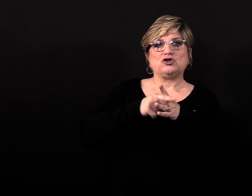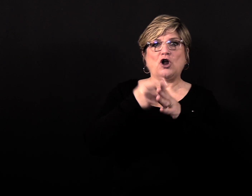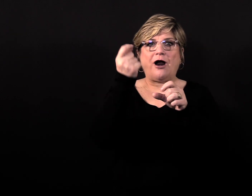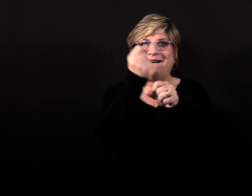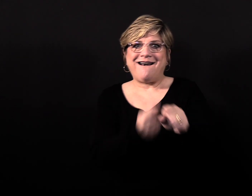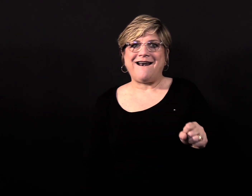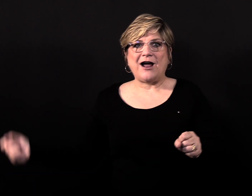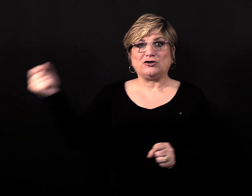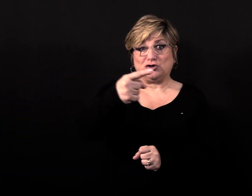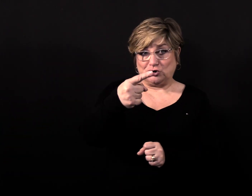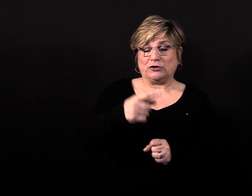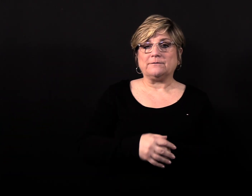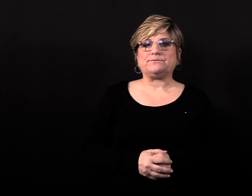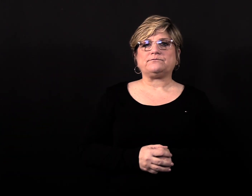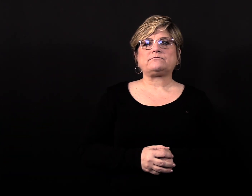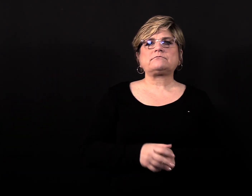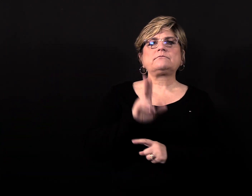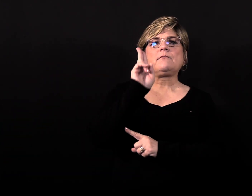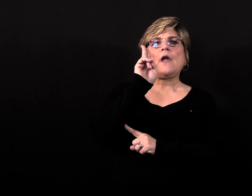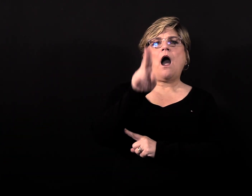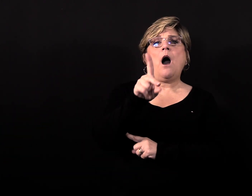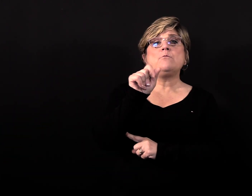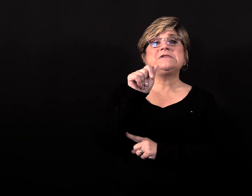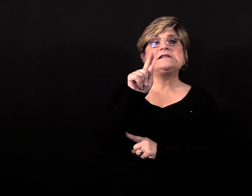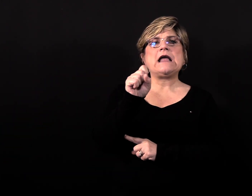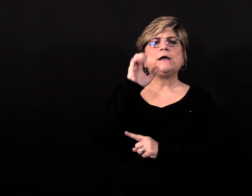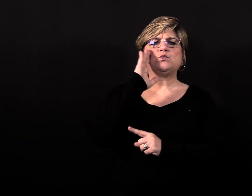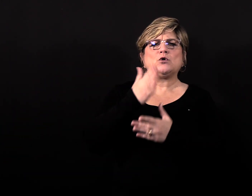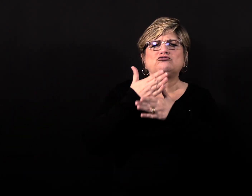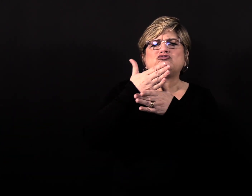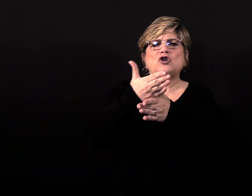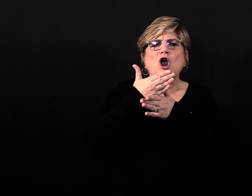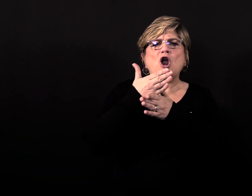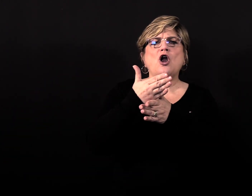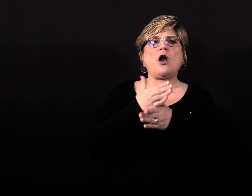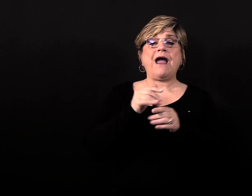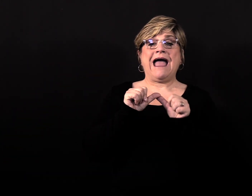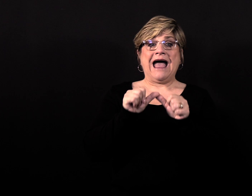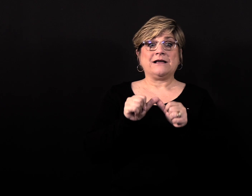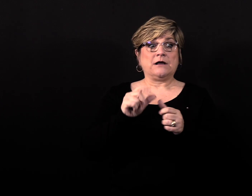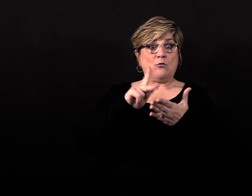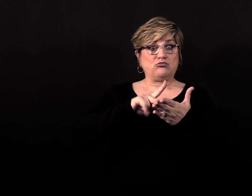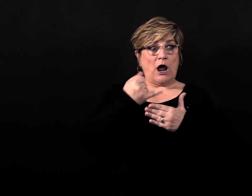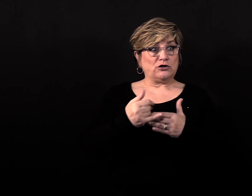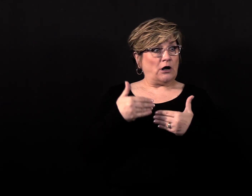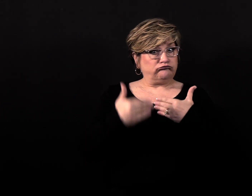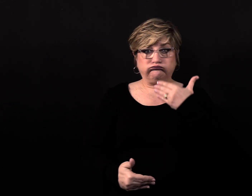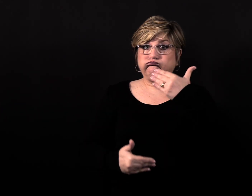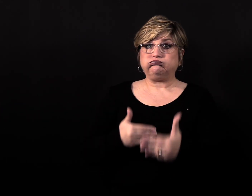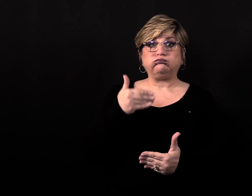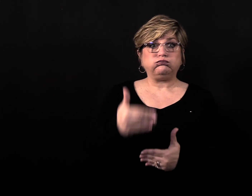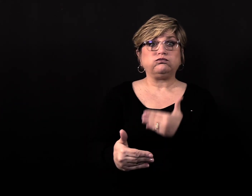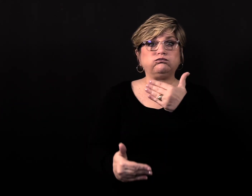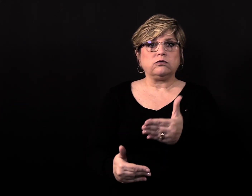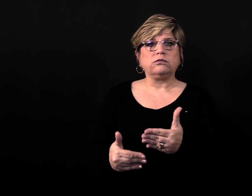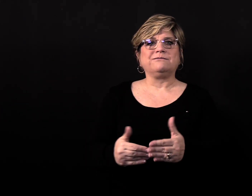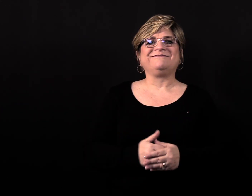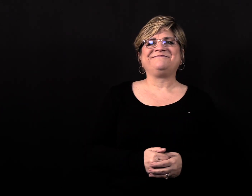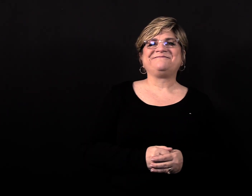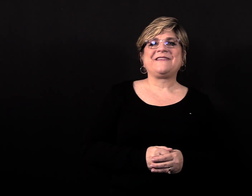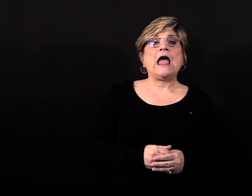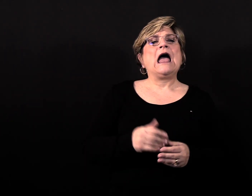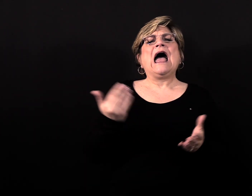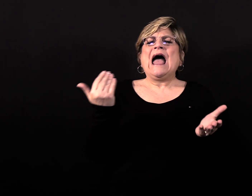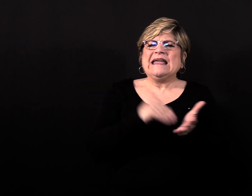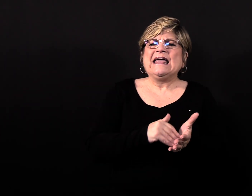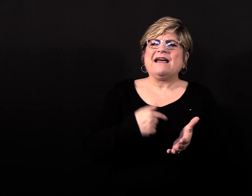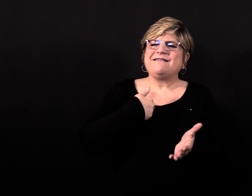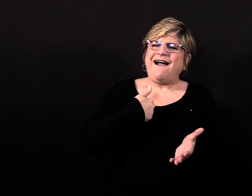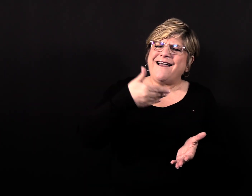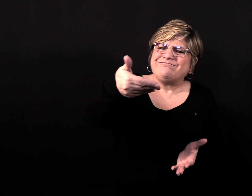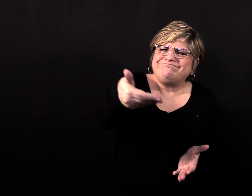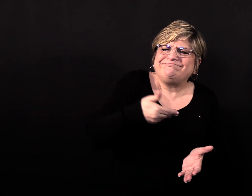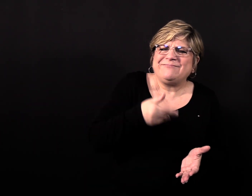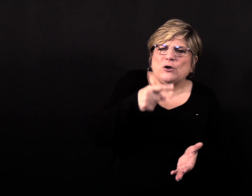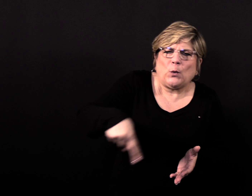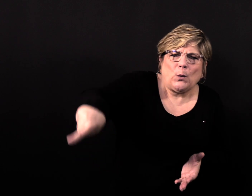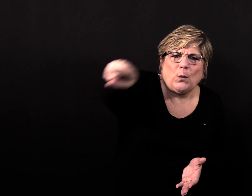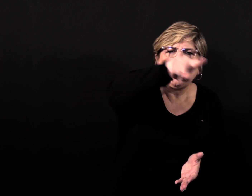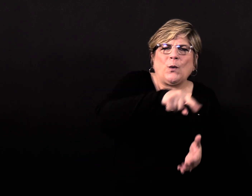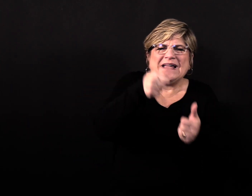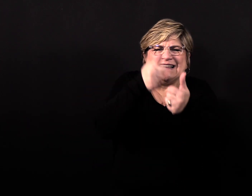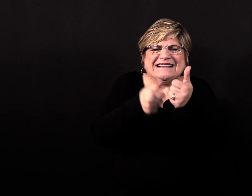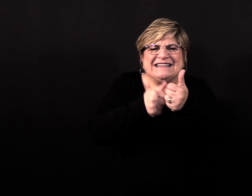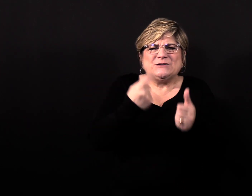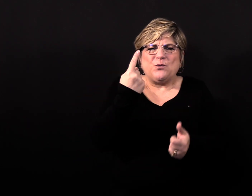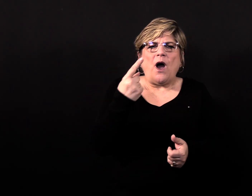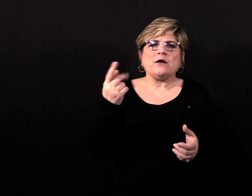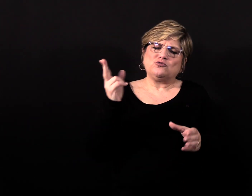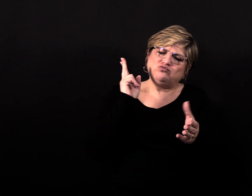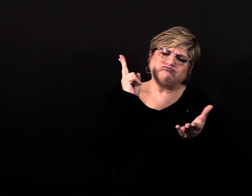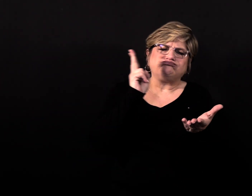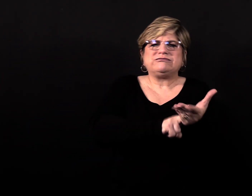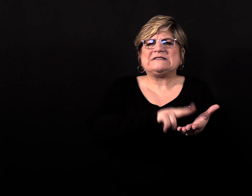next year. Updates will be shared as the project progresses. Again, I invite each and every one of